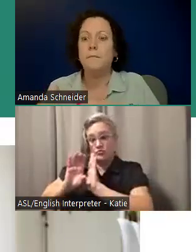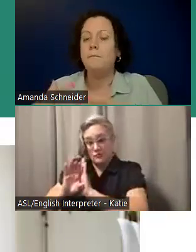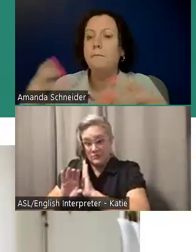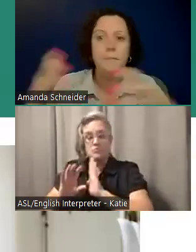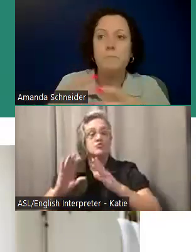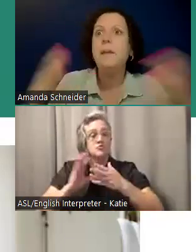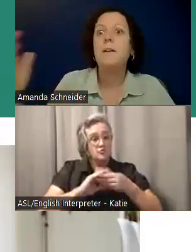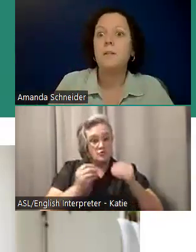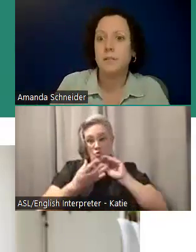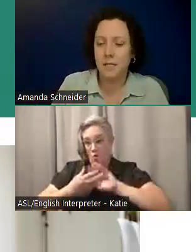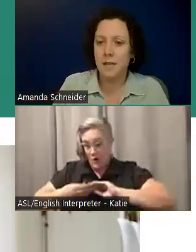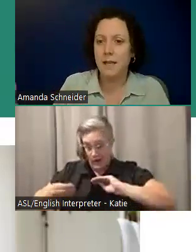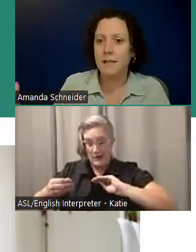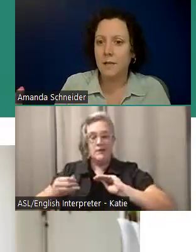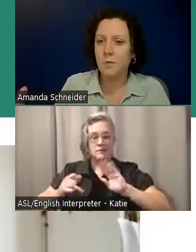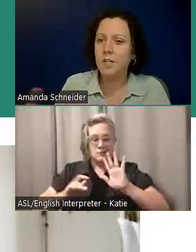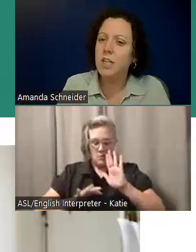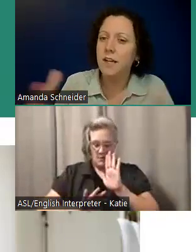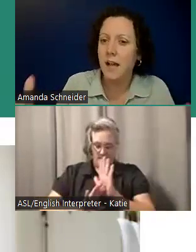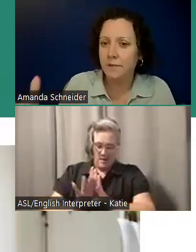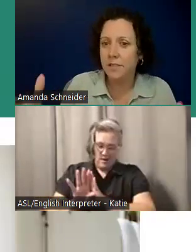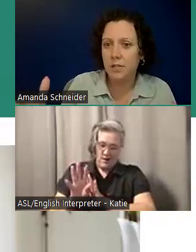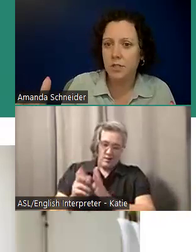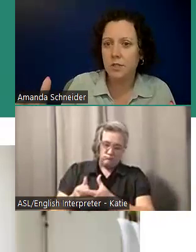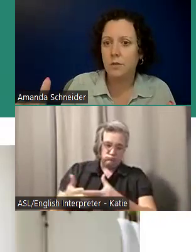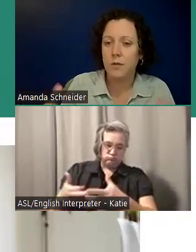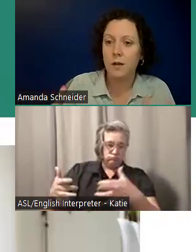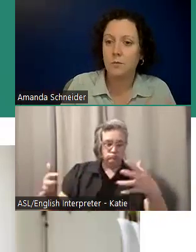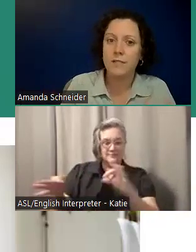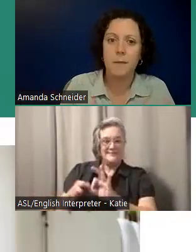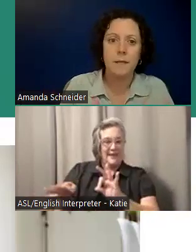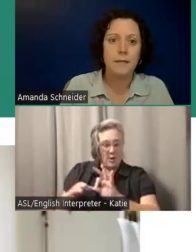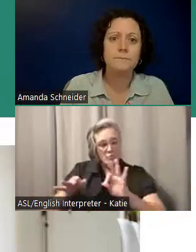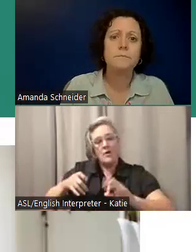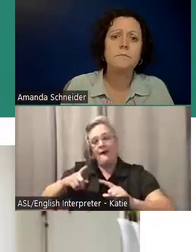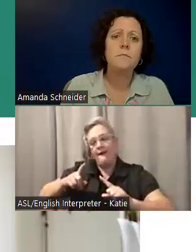to really build That language and the conversations around what's happening.